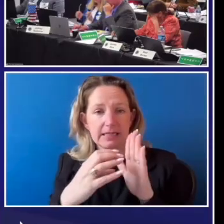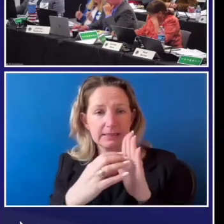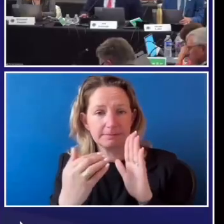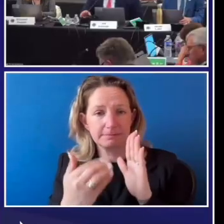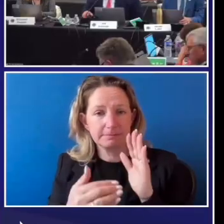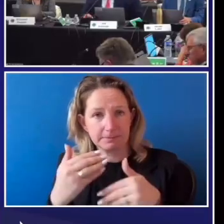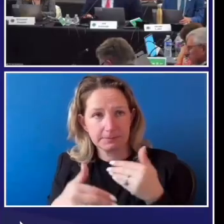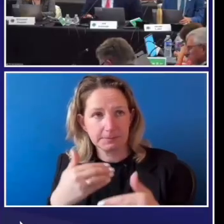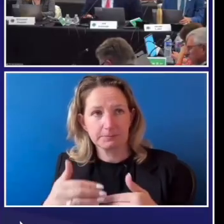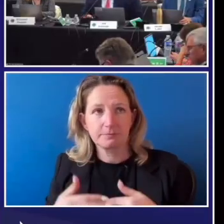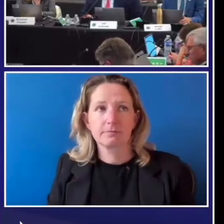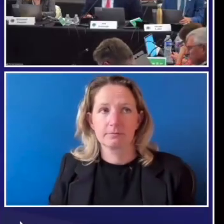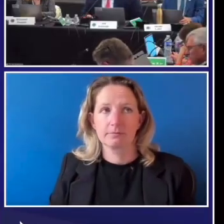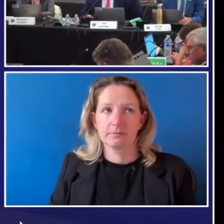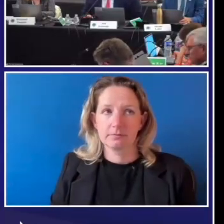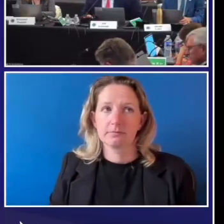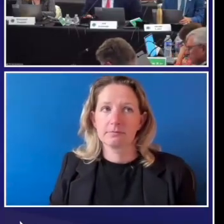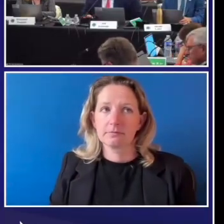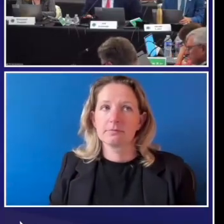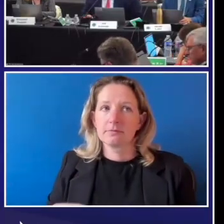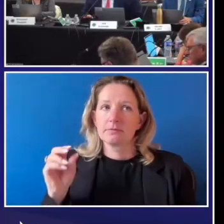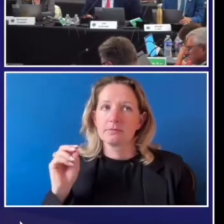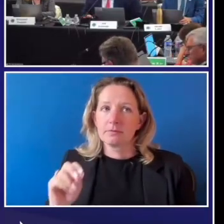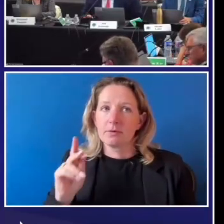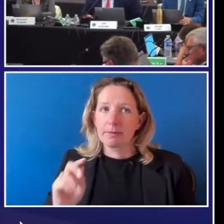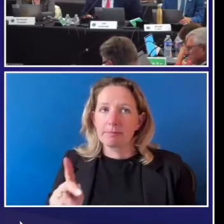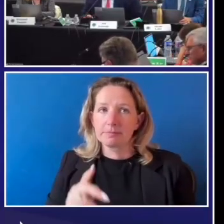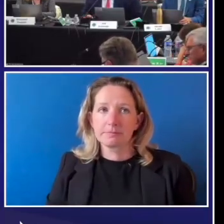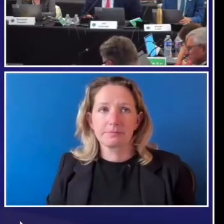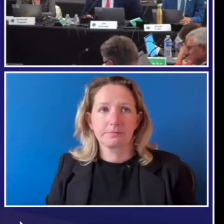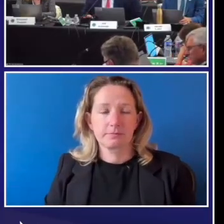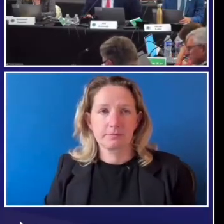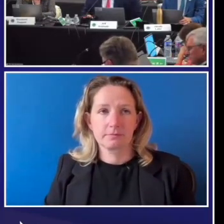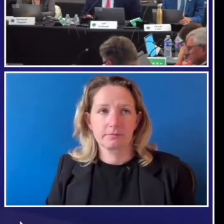Okay. So we will go to page 13.